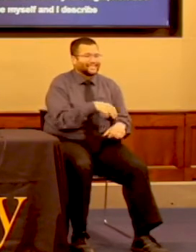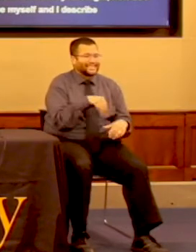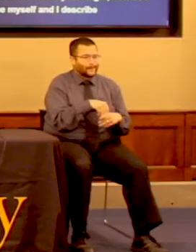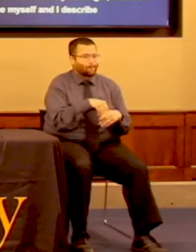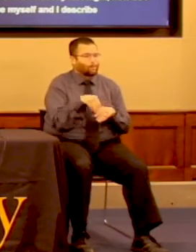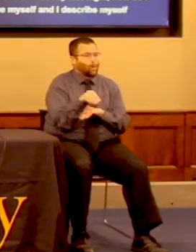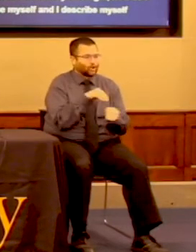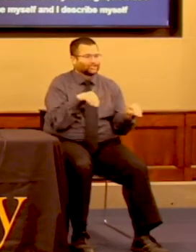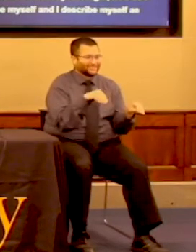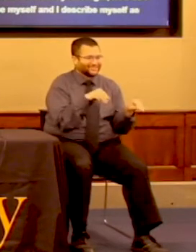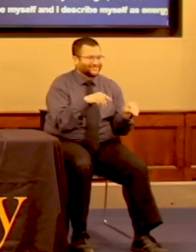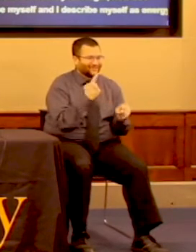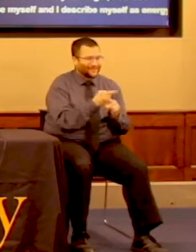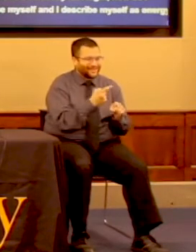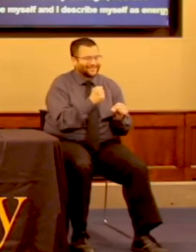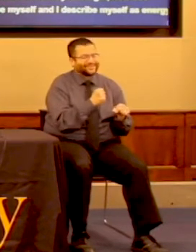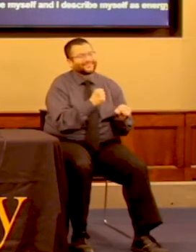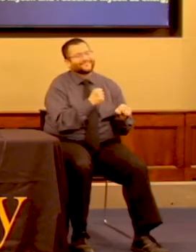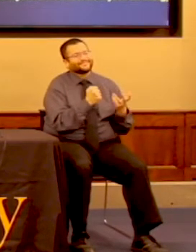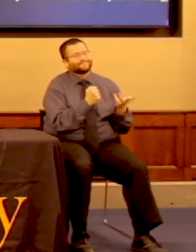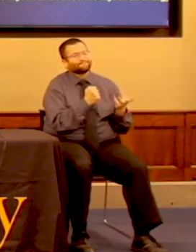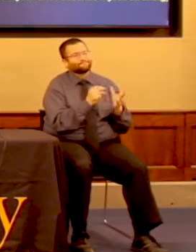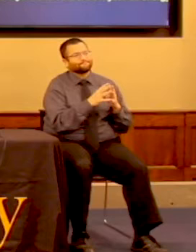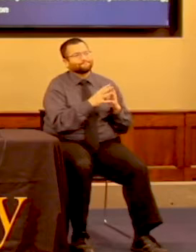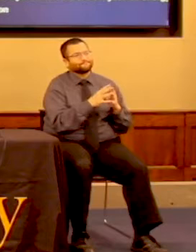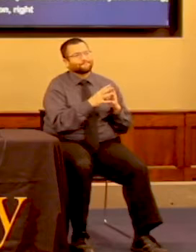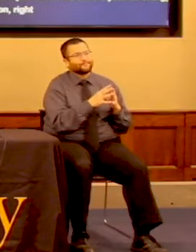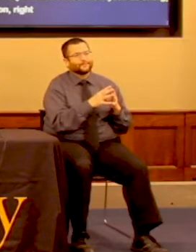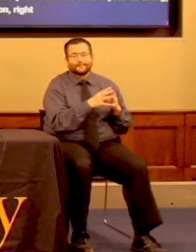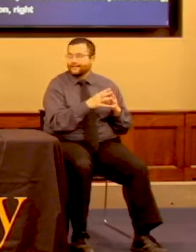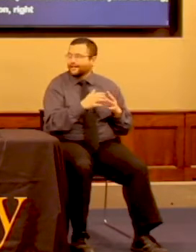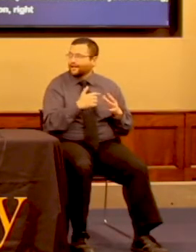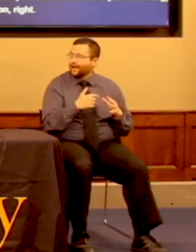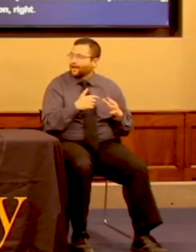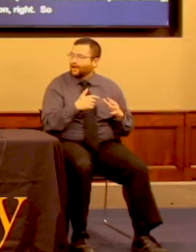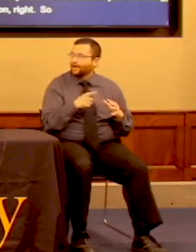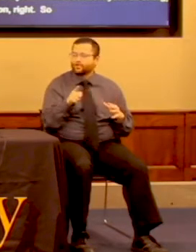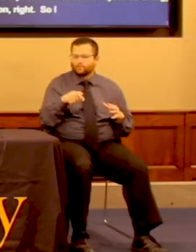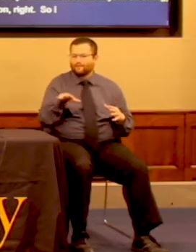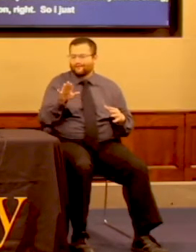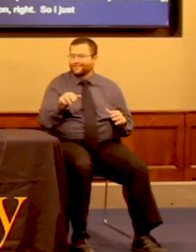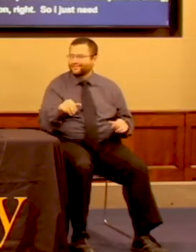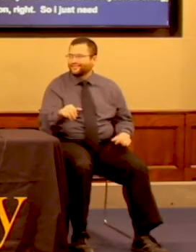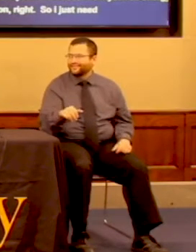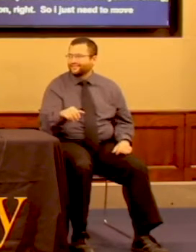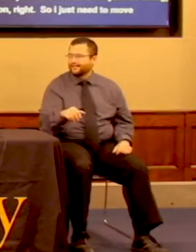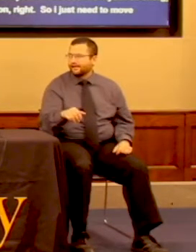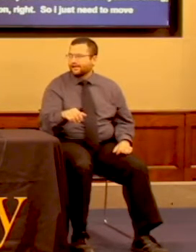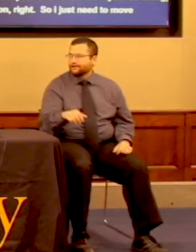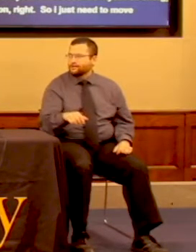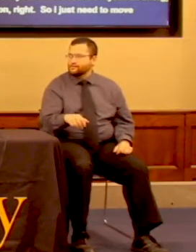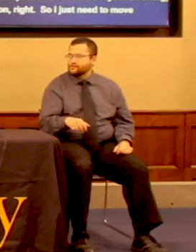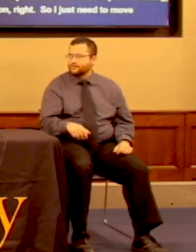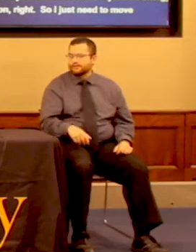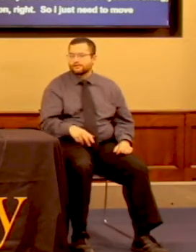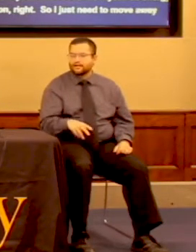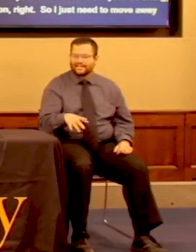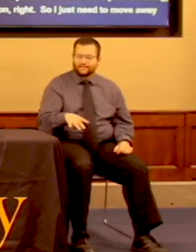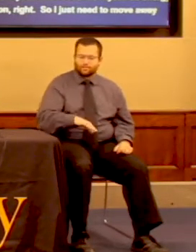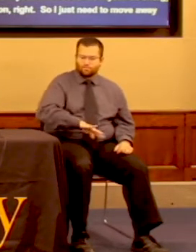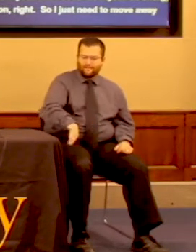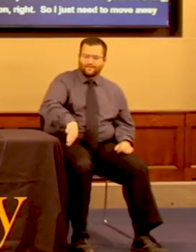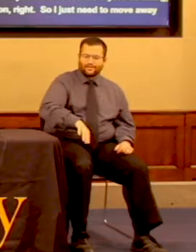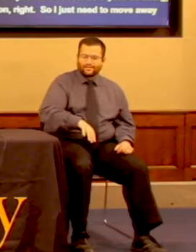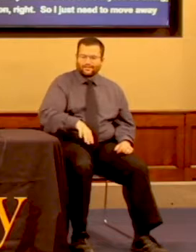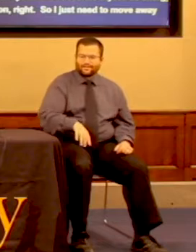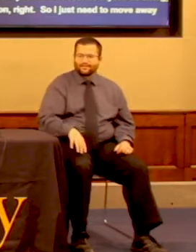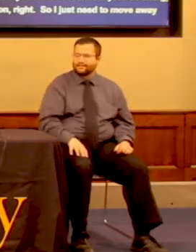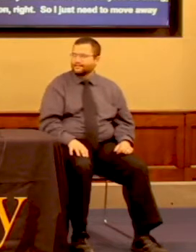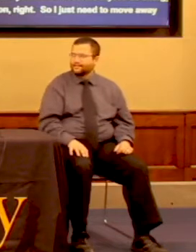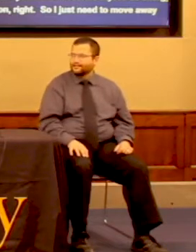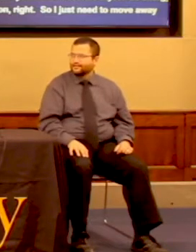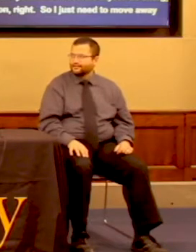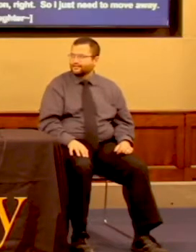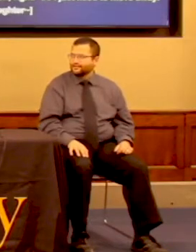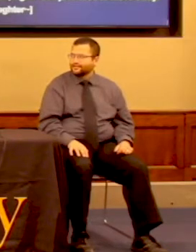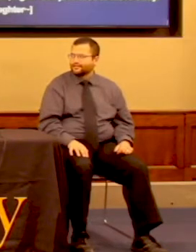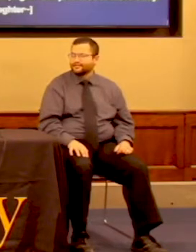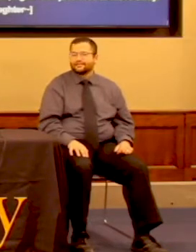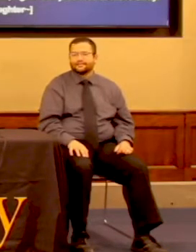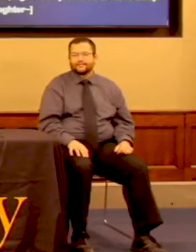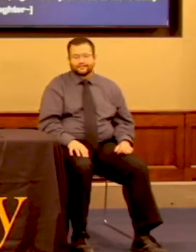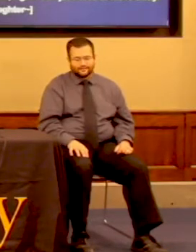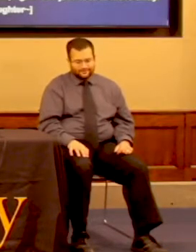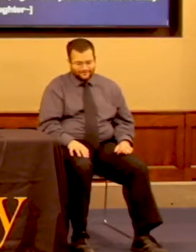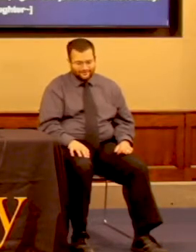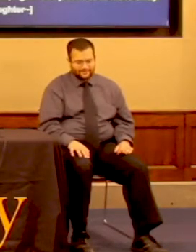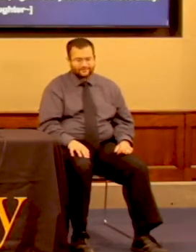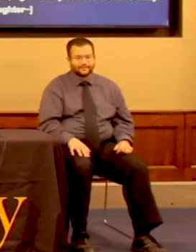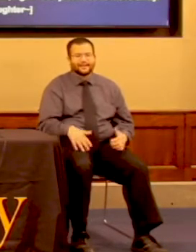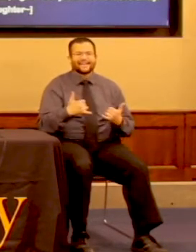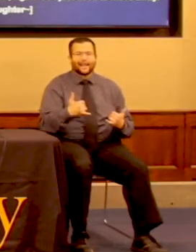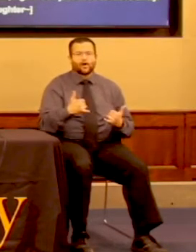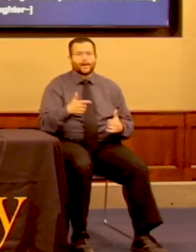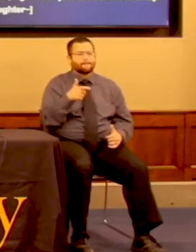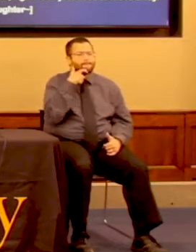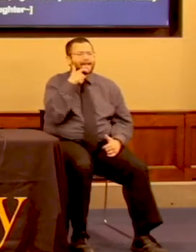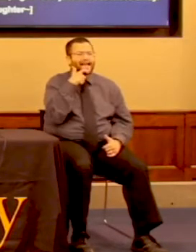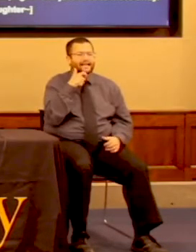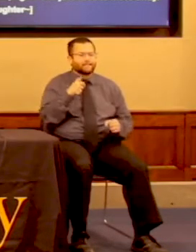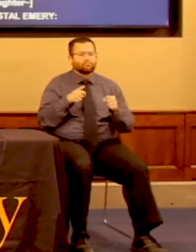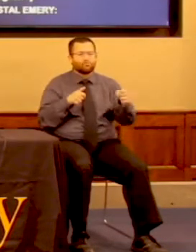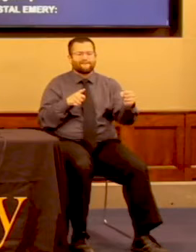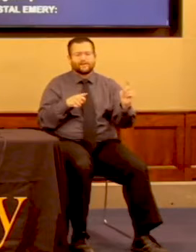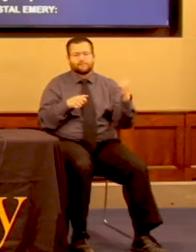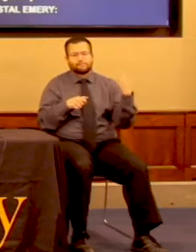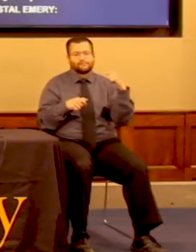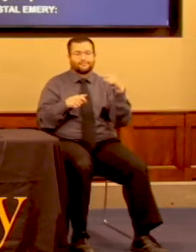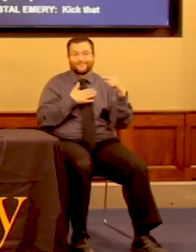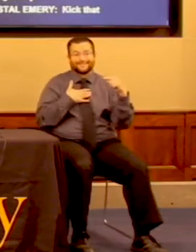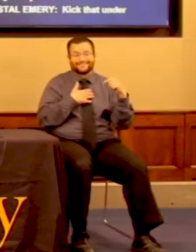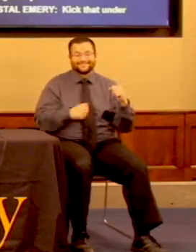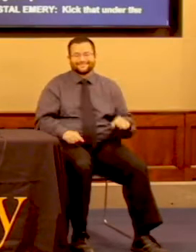right and that's moving my car it bends